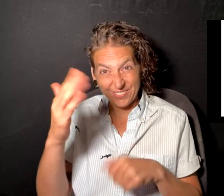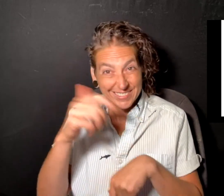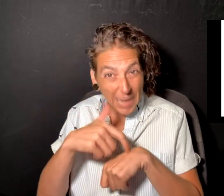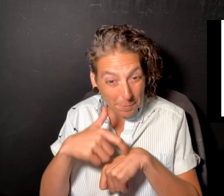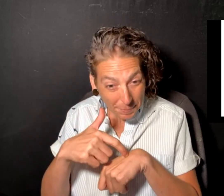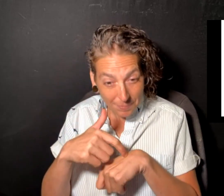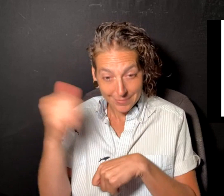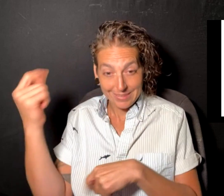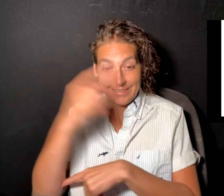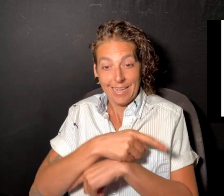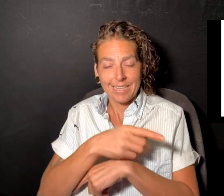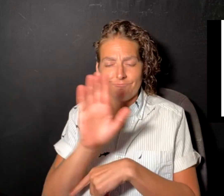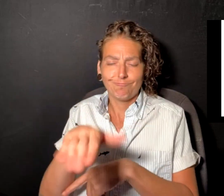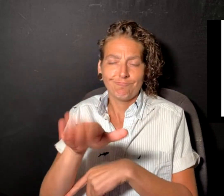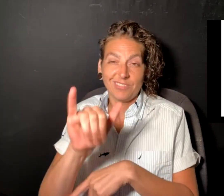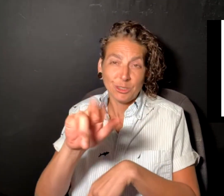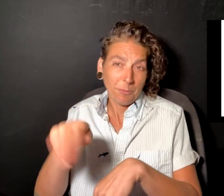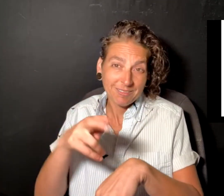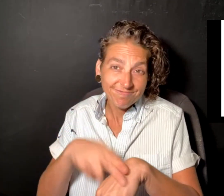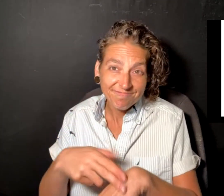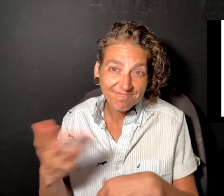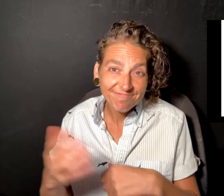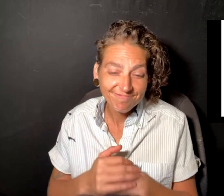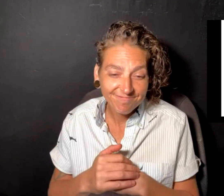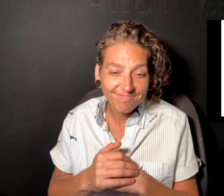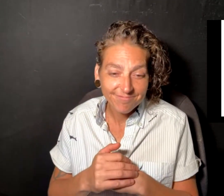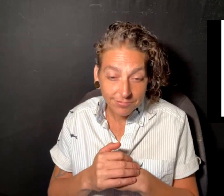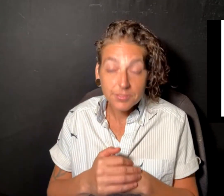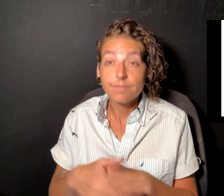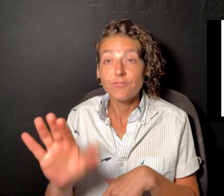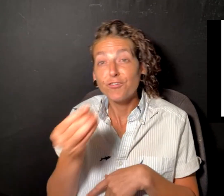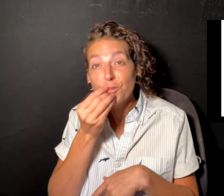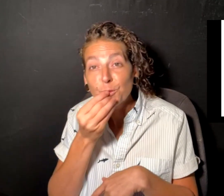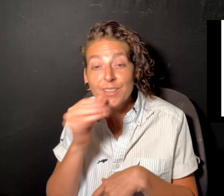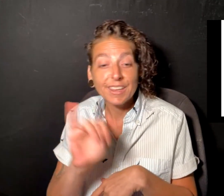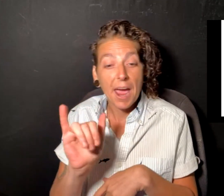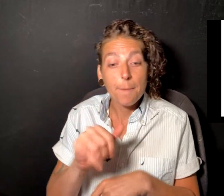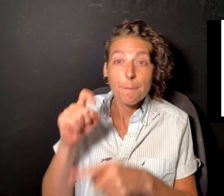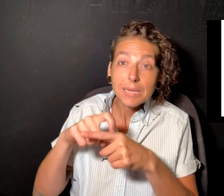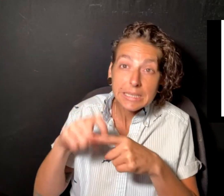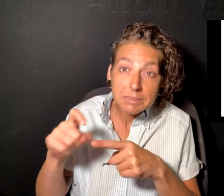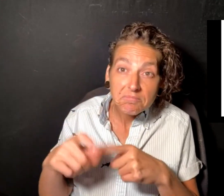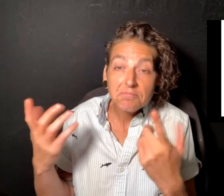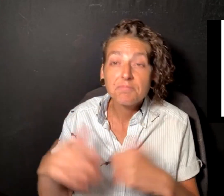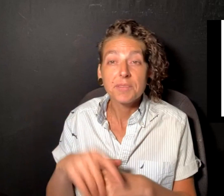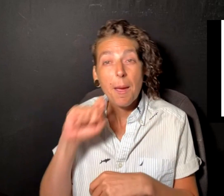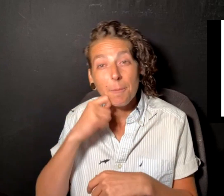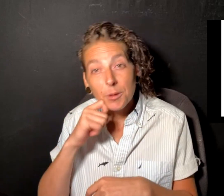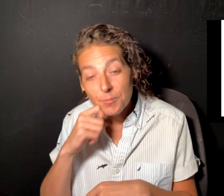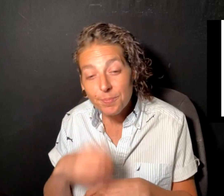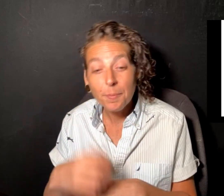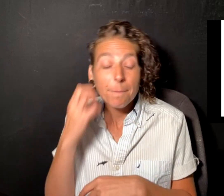that's normal foods like beans, apples, peaches, milk,